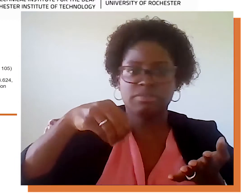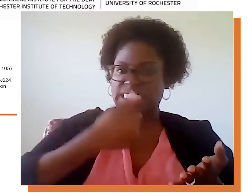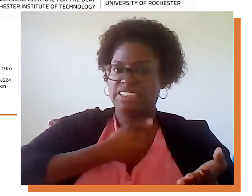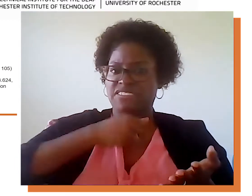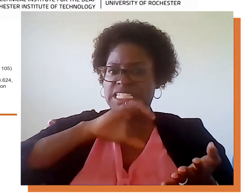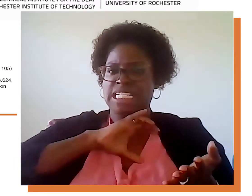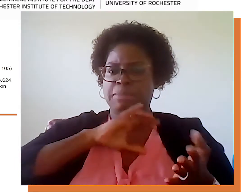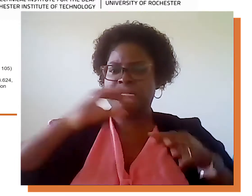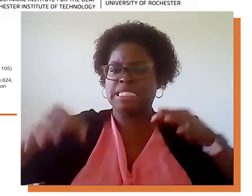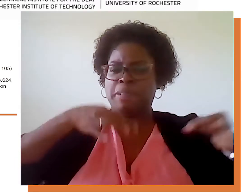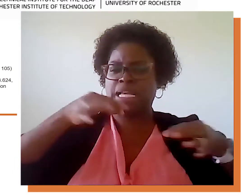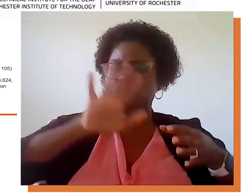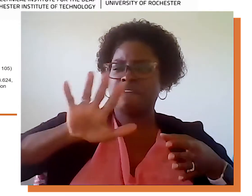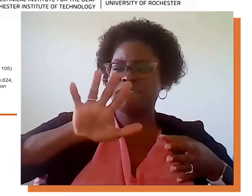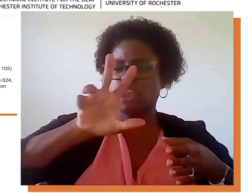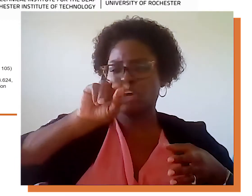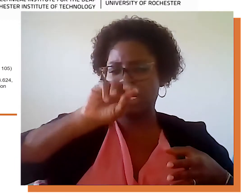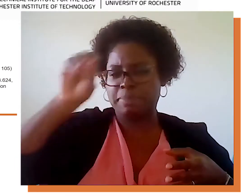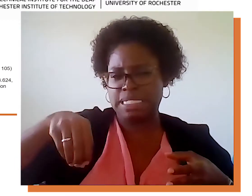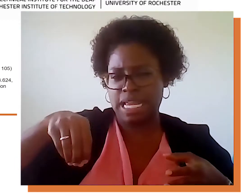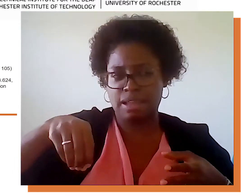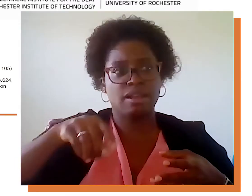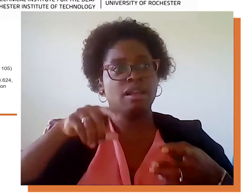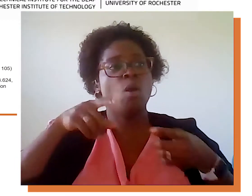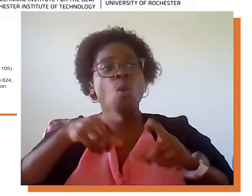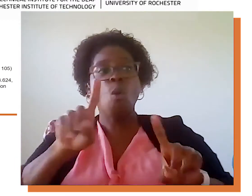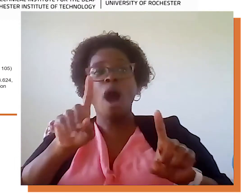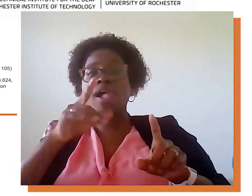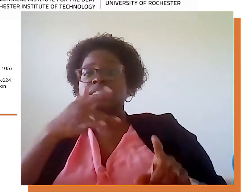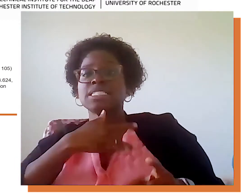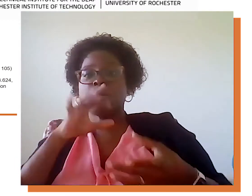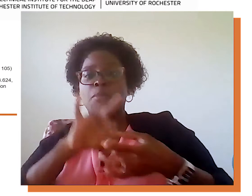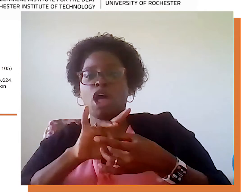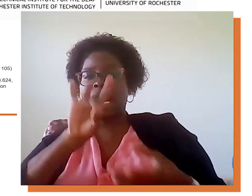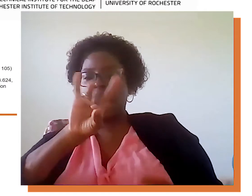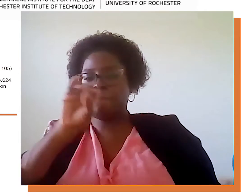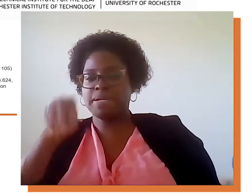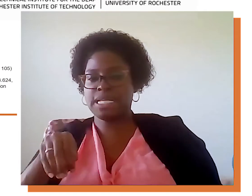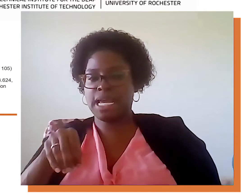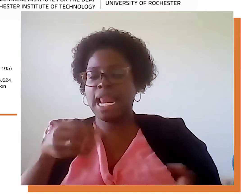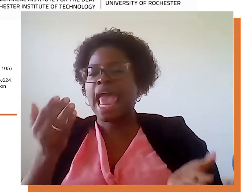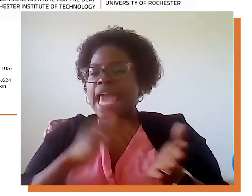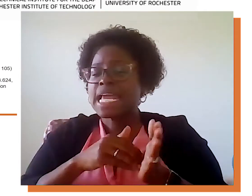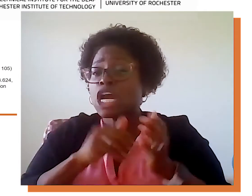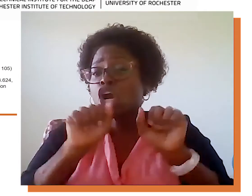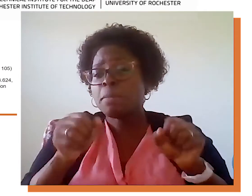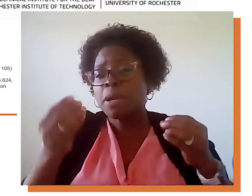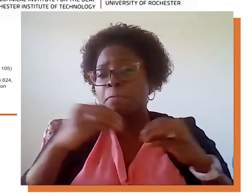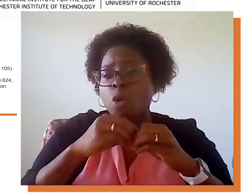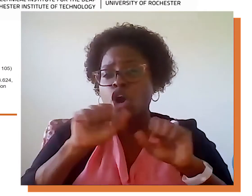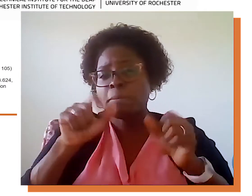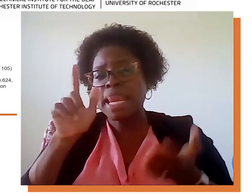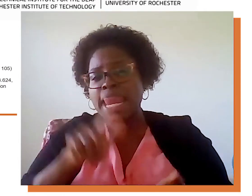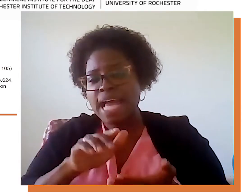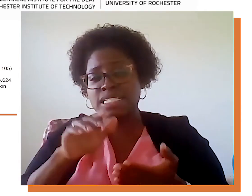So, self-esteem explains about 30% of satisfaction with life, where sense of belonging explains about 80% of it.